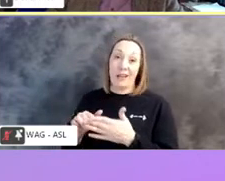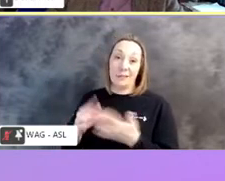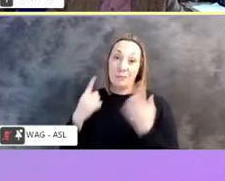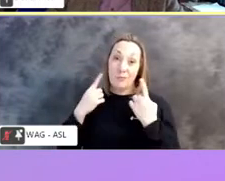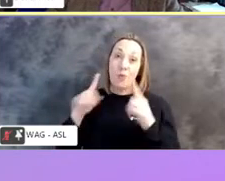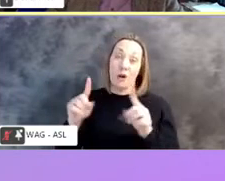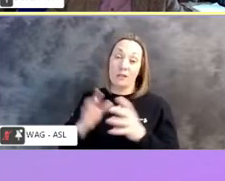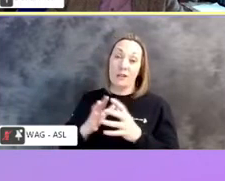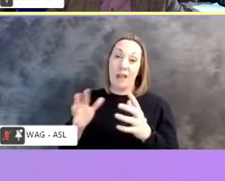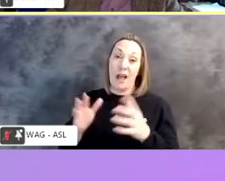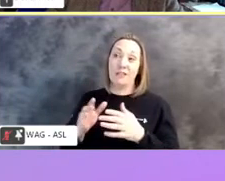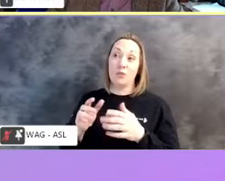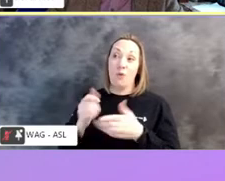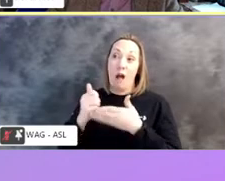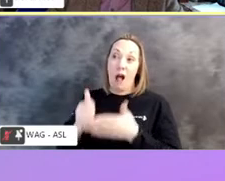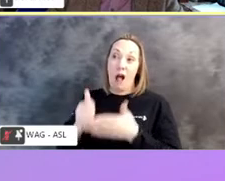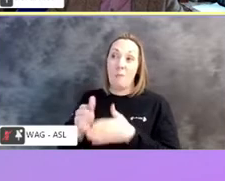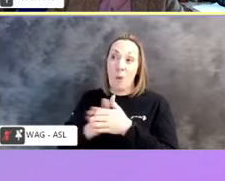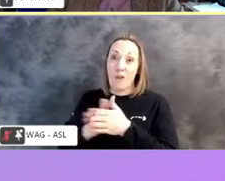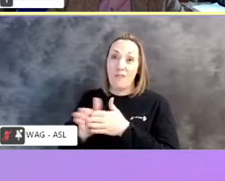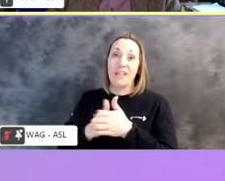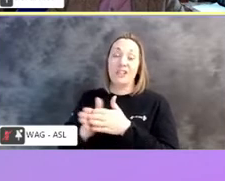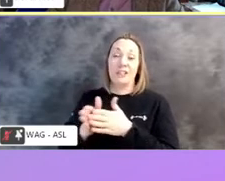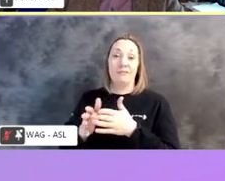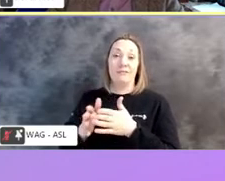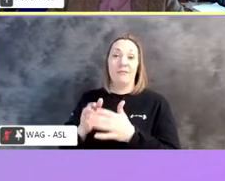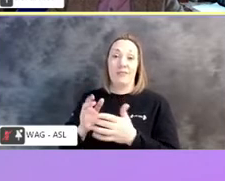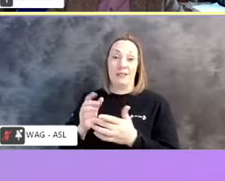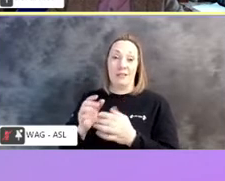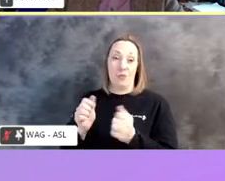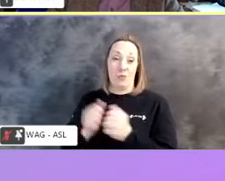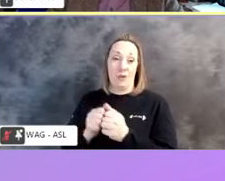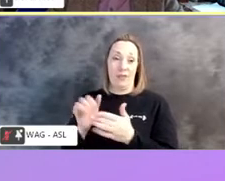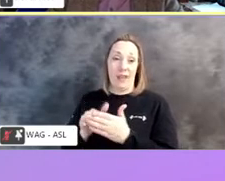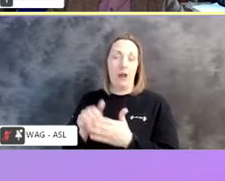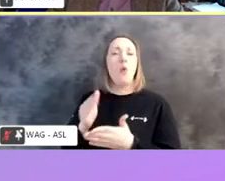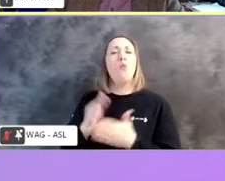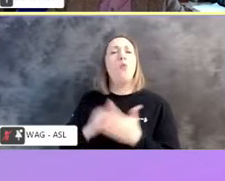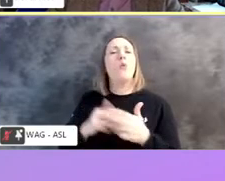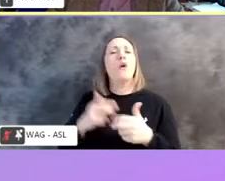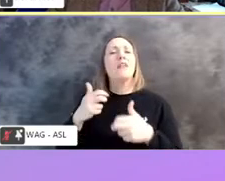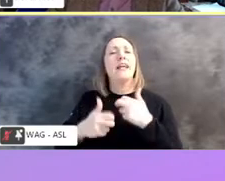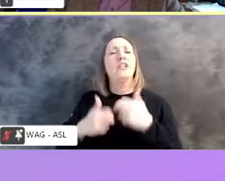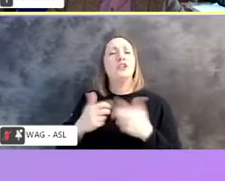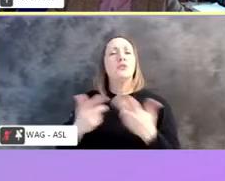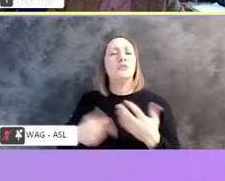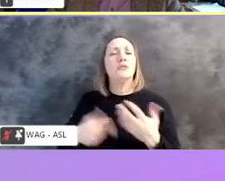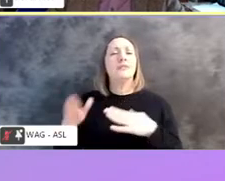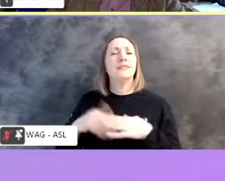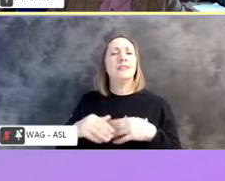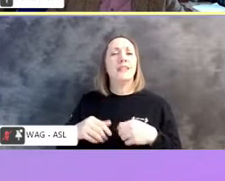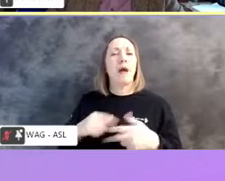neighbor is doing, how other organizations similar to itself are doing period